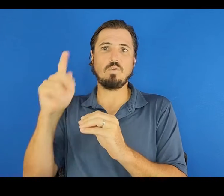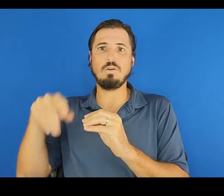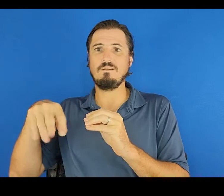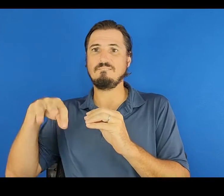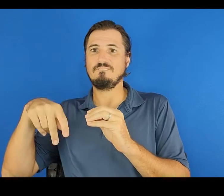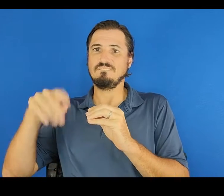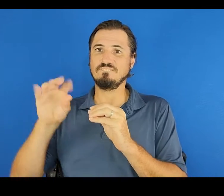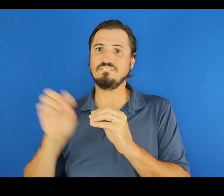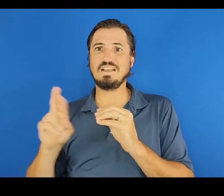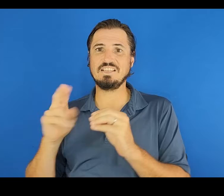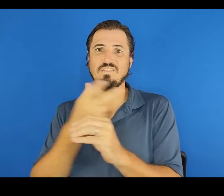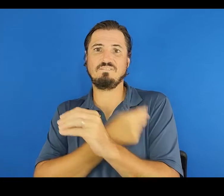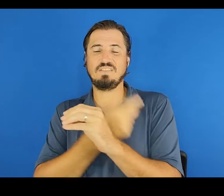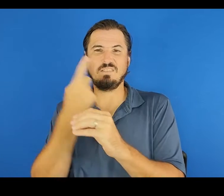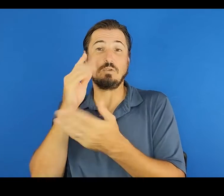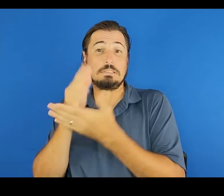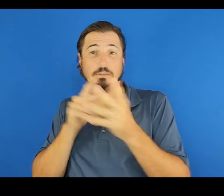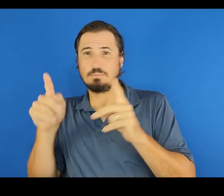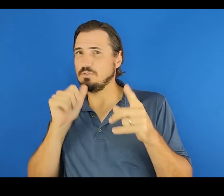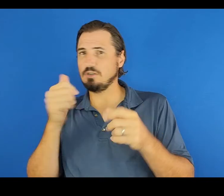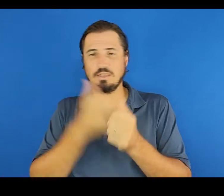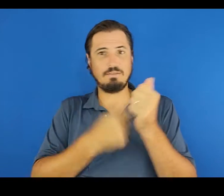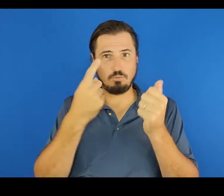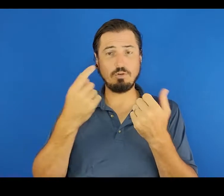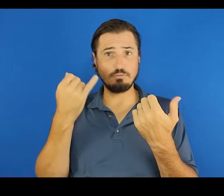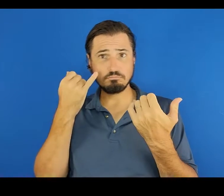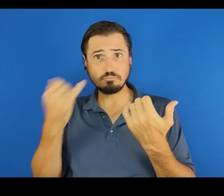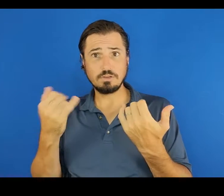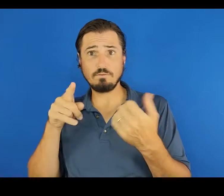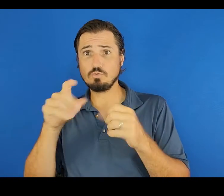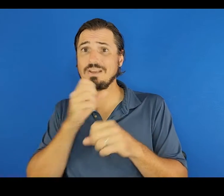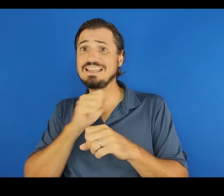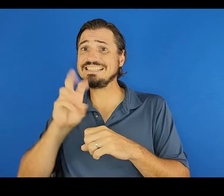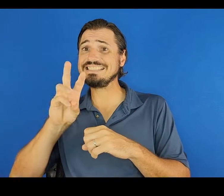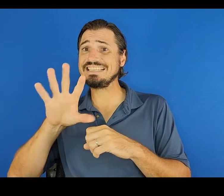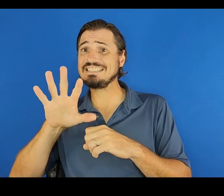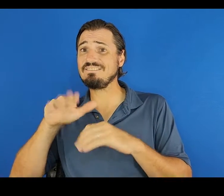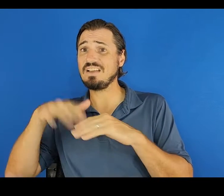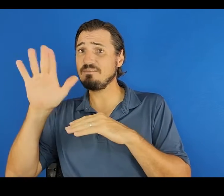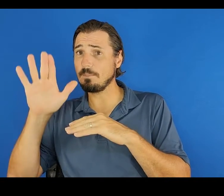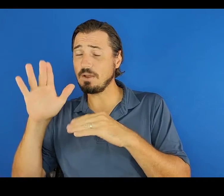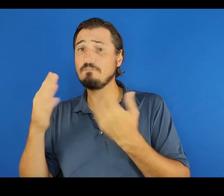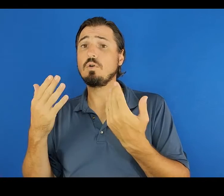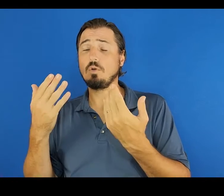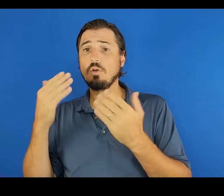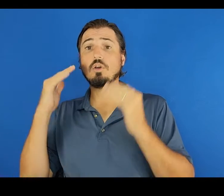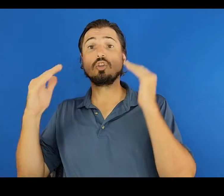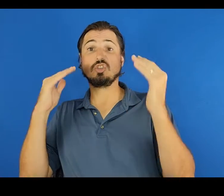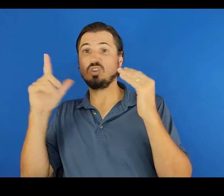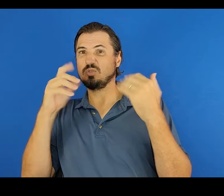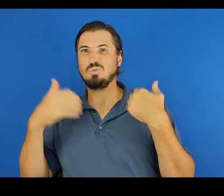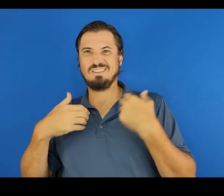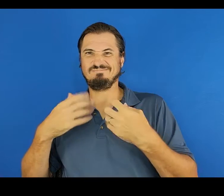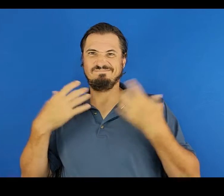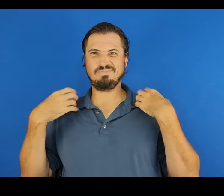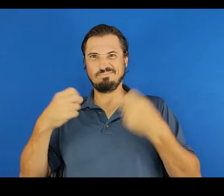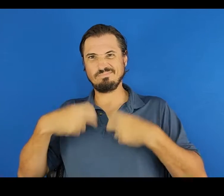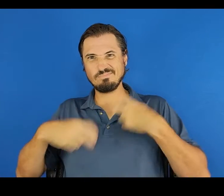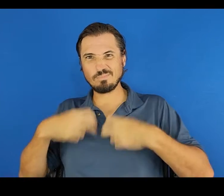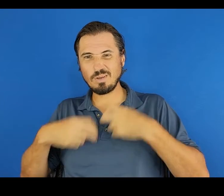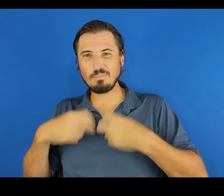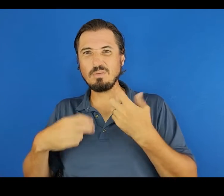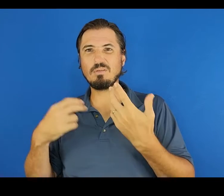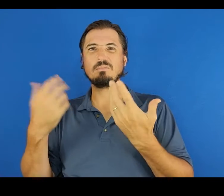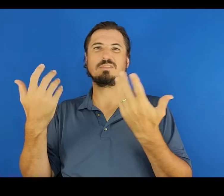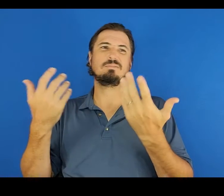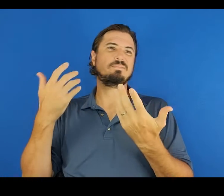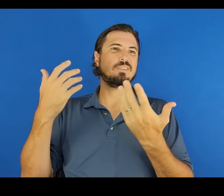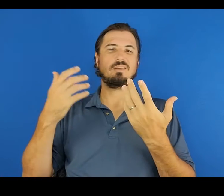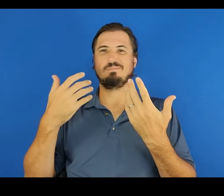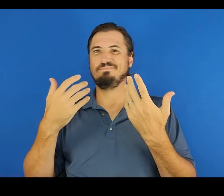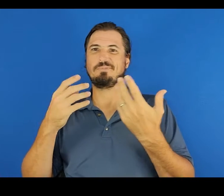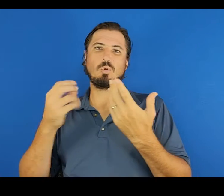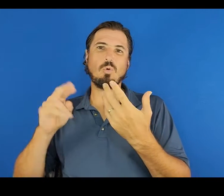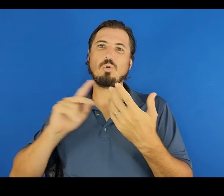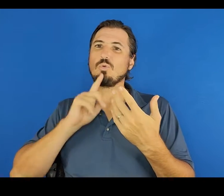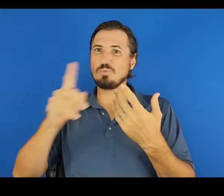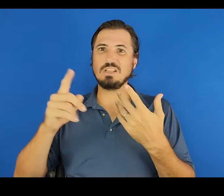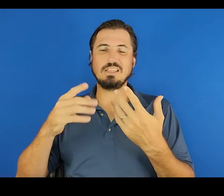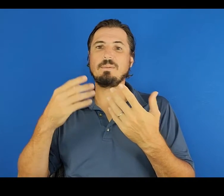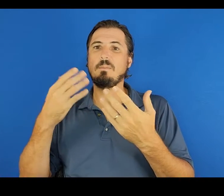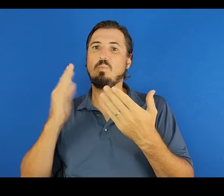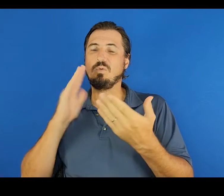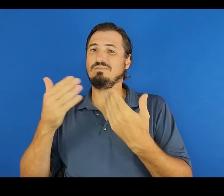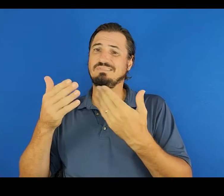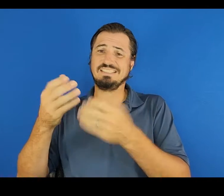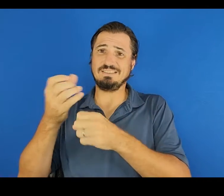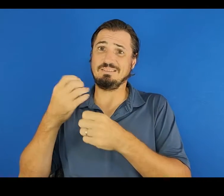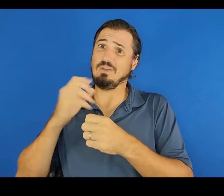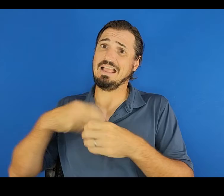Booster doses of the Pfizer vaccine are now available for those ages 65 and older, or adults with underlying health conditions or who are at high risk for occupational or institutional exposure. If